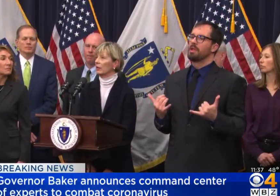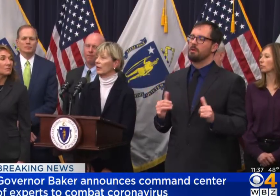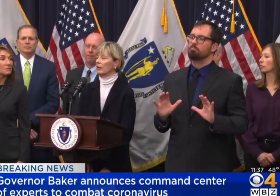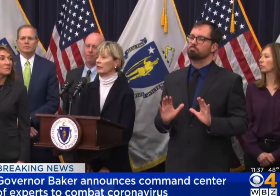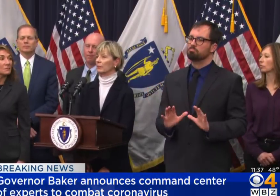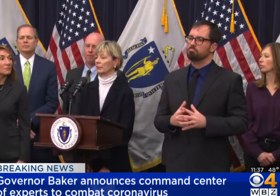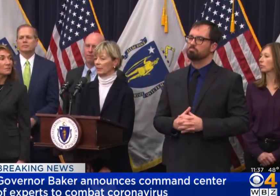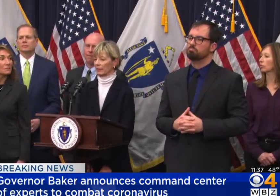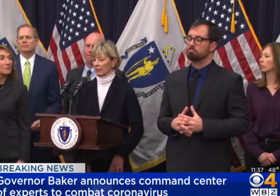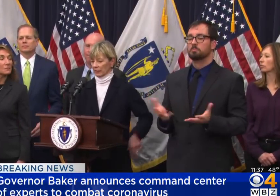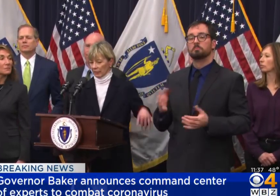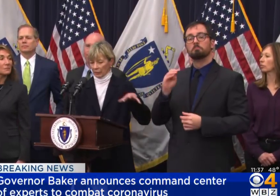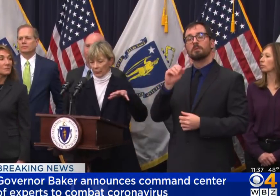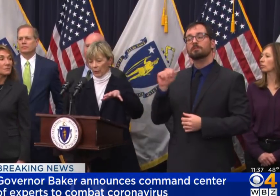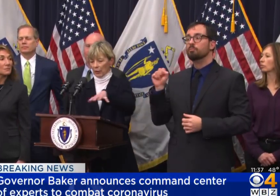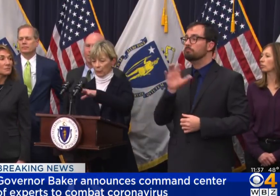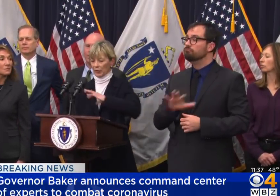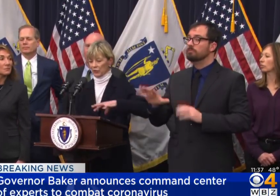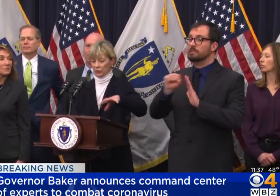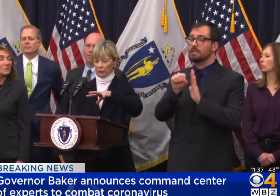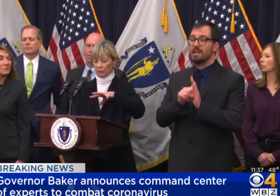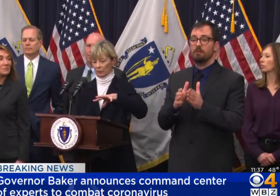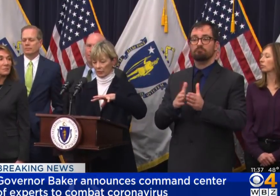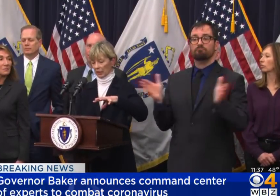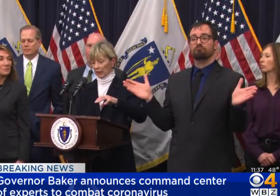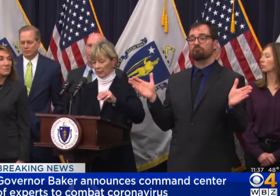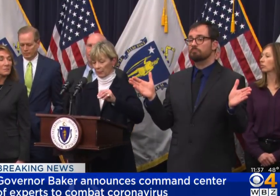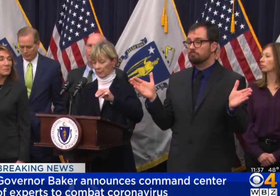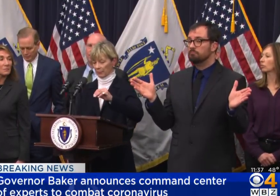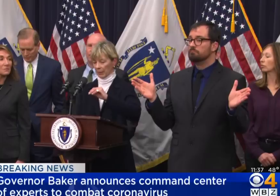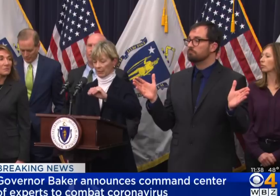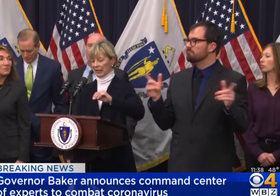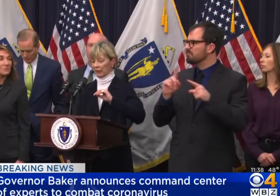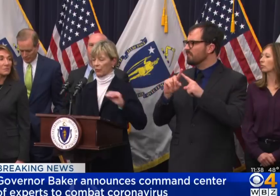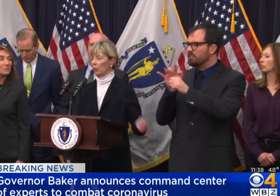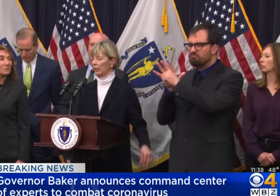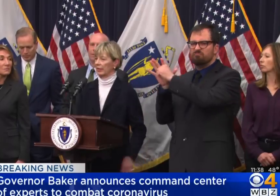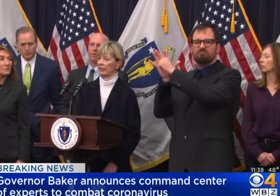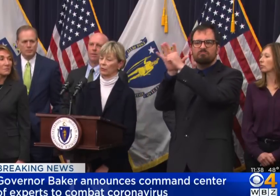THE SHORTAGES OF PERSONAL -- WHERE ARE YOU SEEING THOSE?